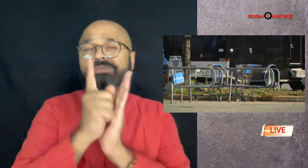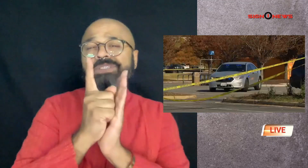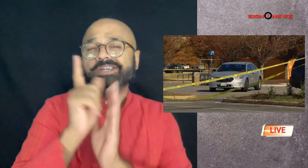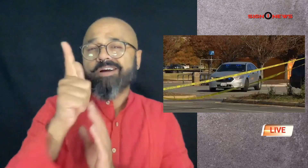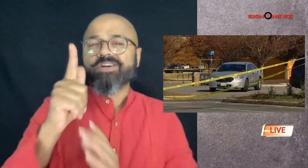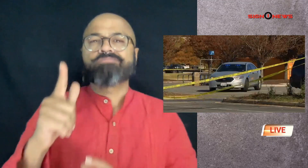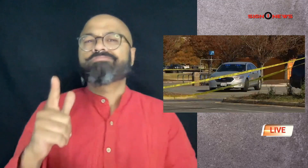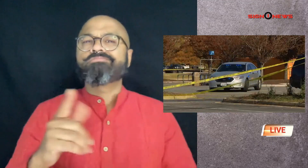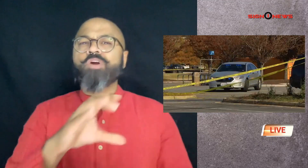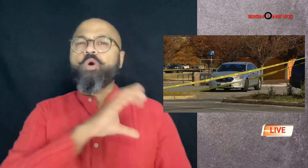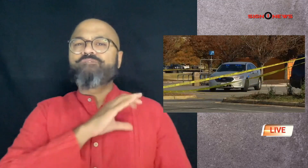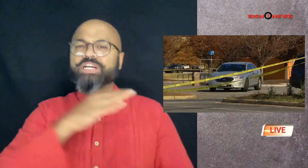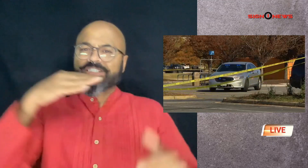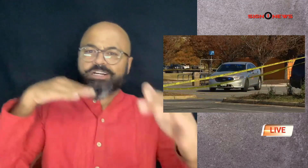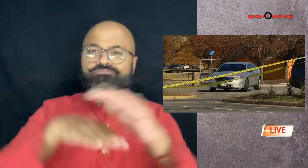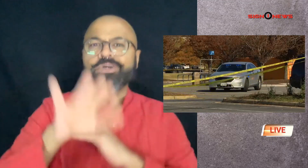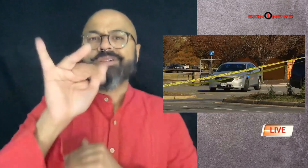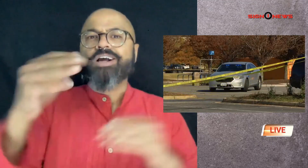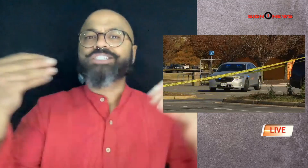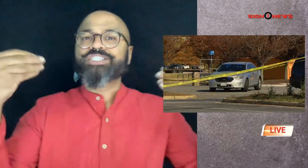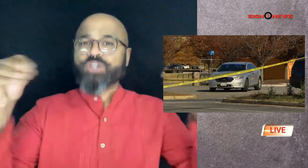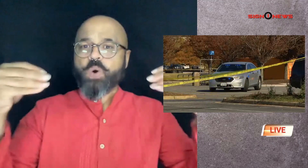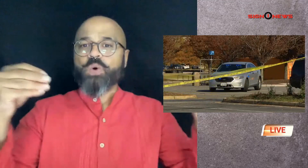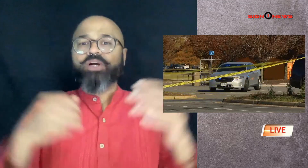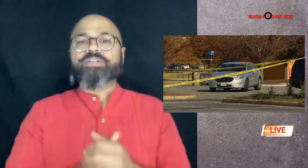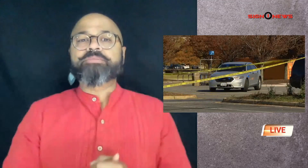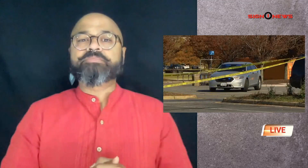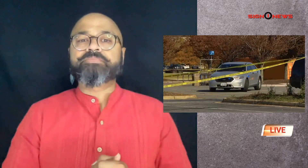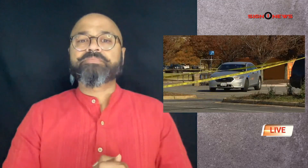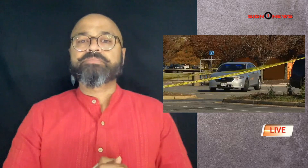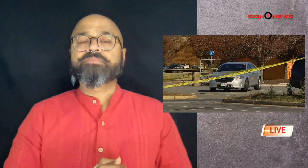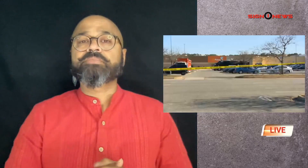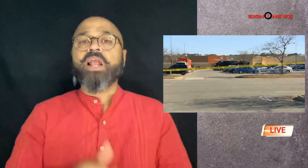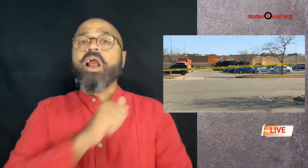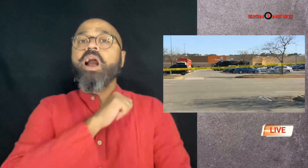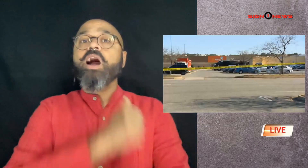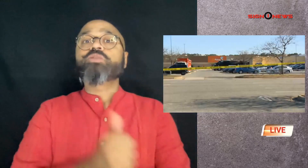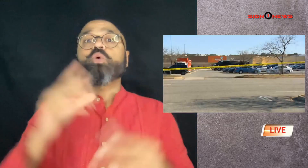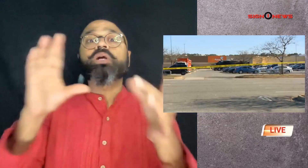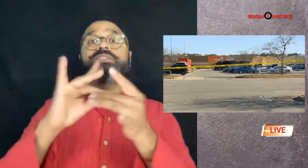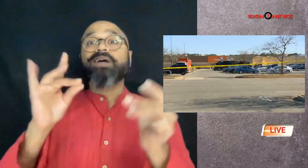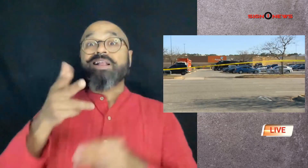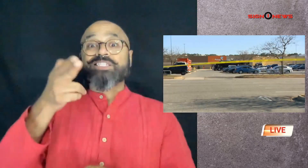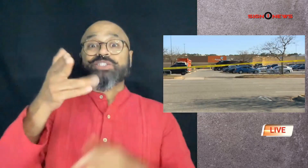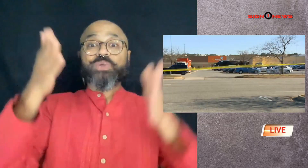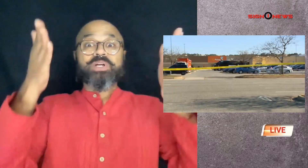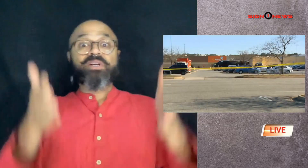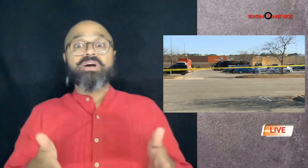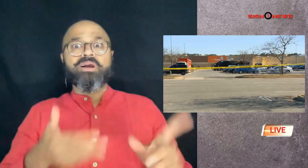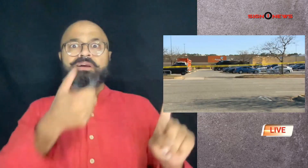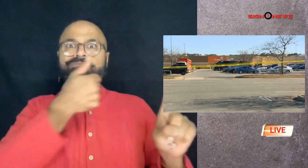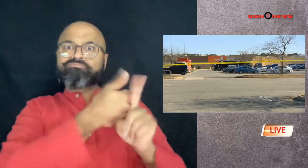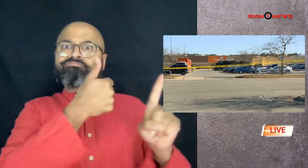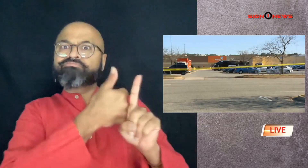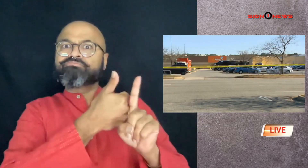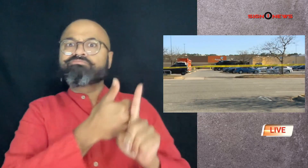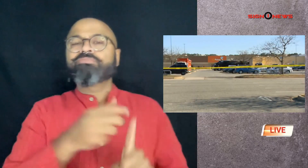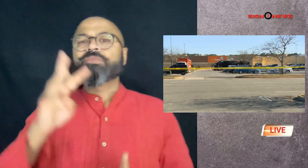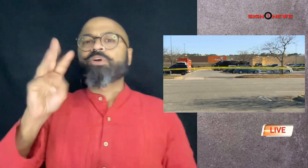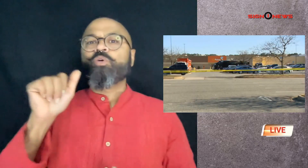two minutes later officers arrived at the store authorities say the shooter who was a Walmart